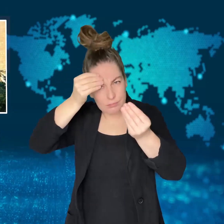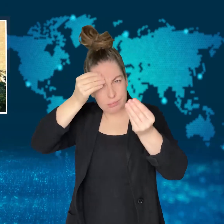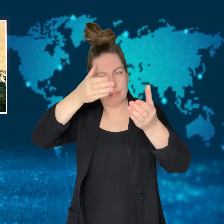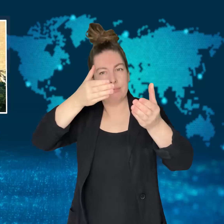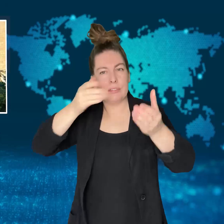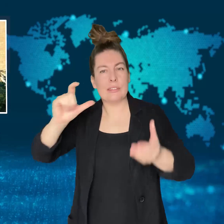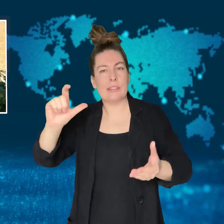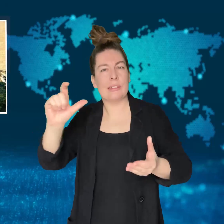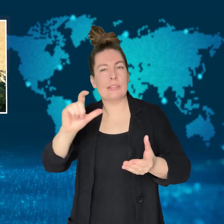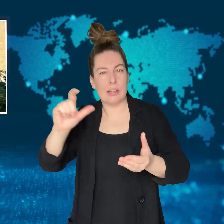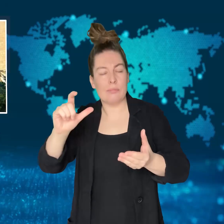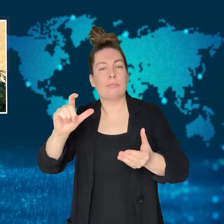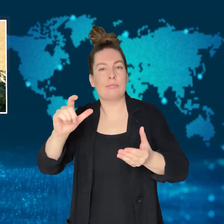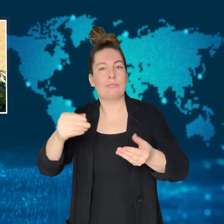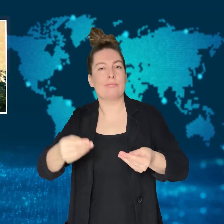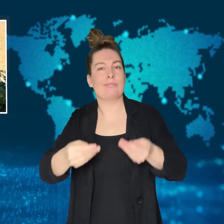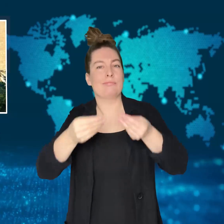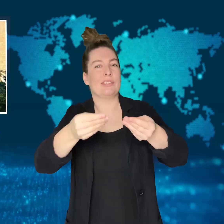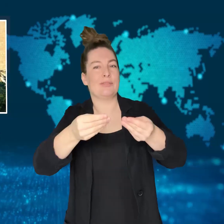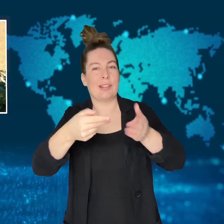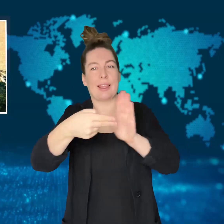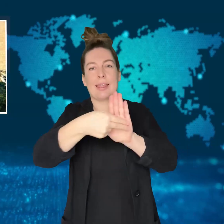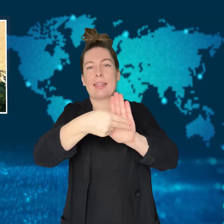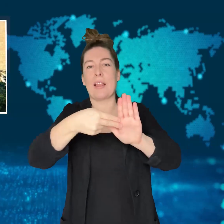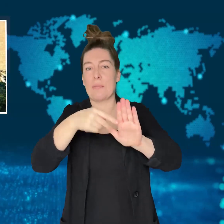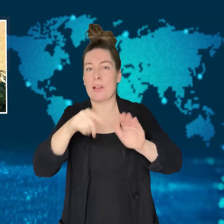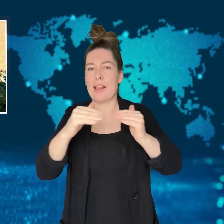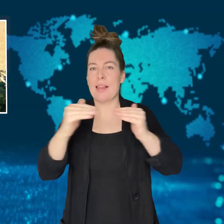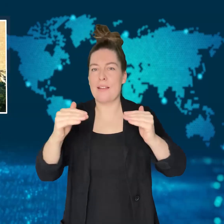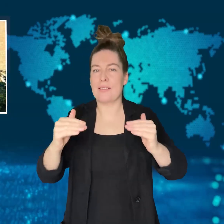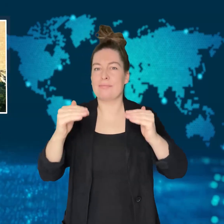Islamic expertise after studying at a seminary for